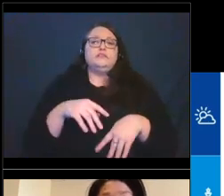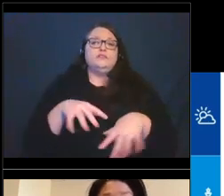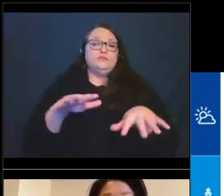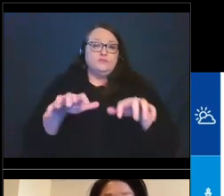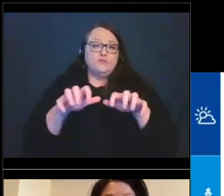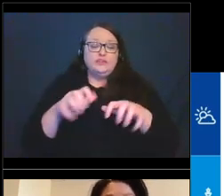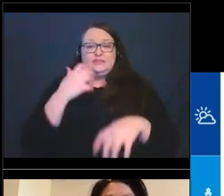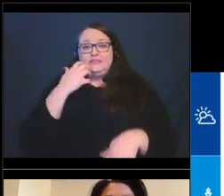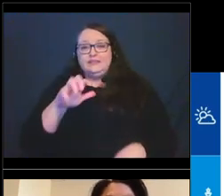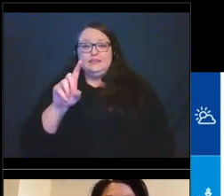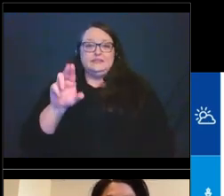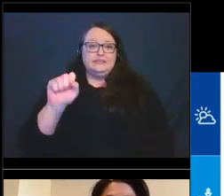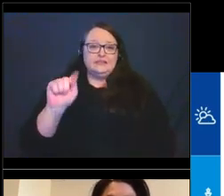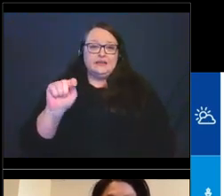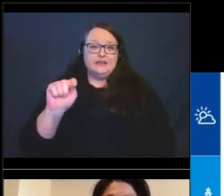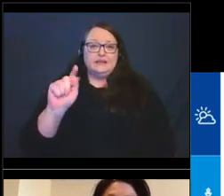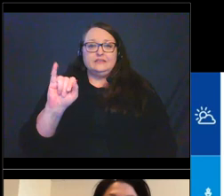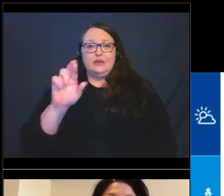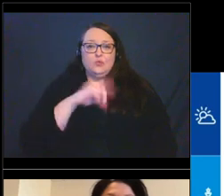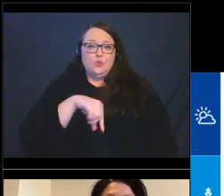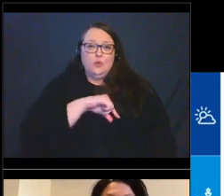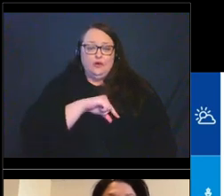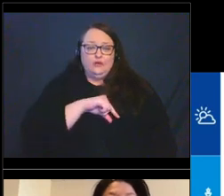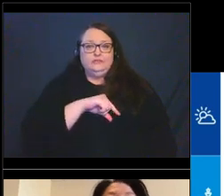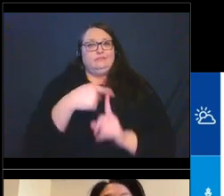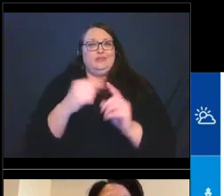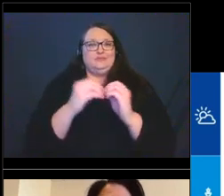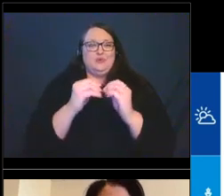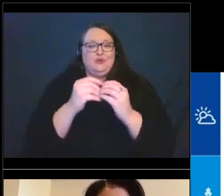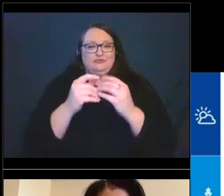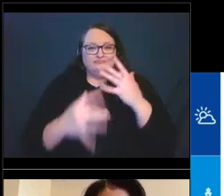I'm a co-lead of the National Integrated Heat-Health Information System, also known